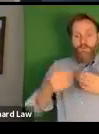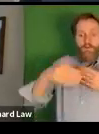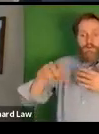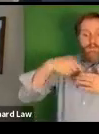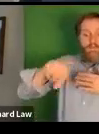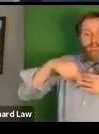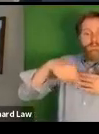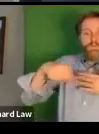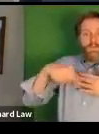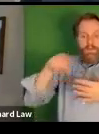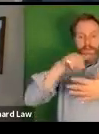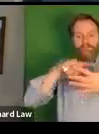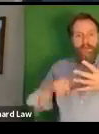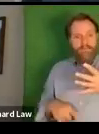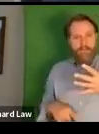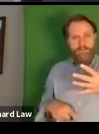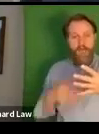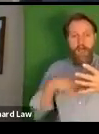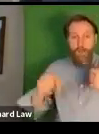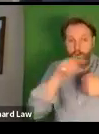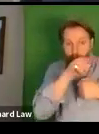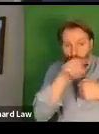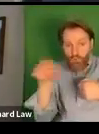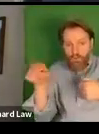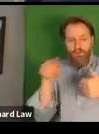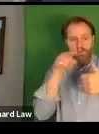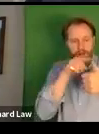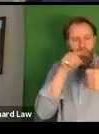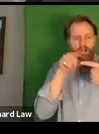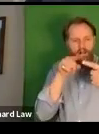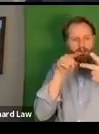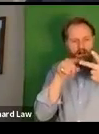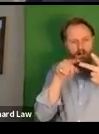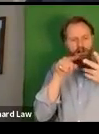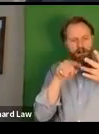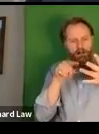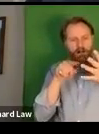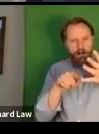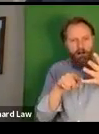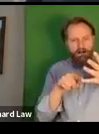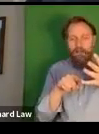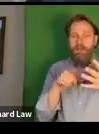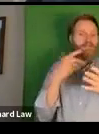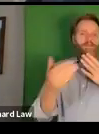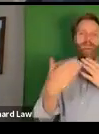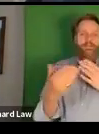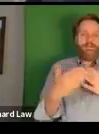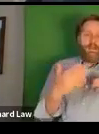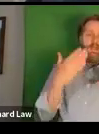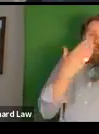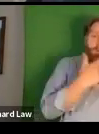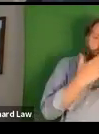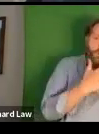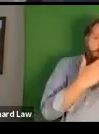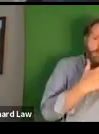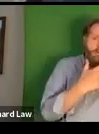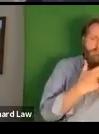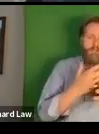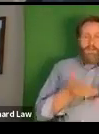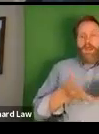everyone watching tonight to do is to look at the tests and they apply to you whether you're in work, whether you've been at home working or you're on special